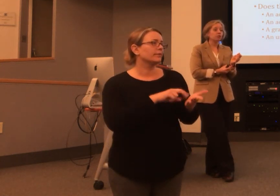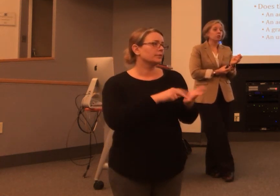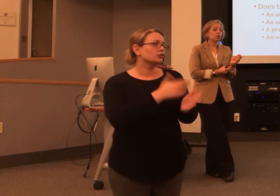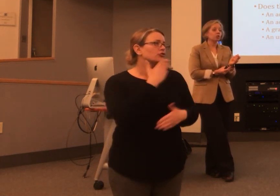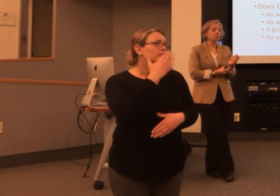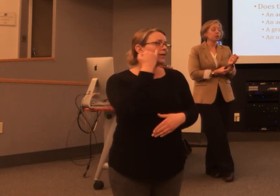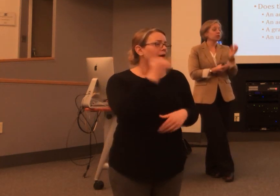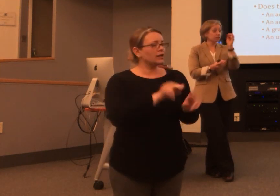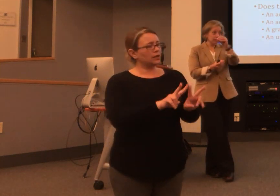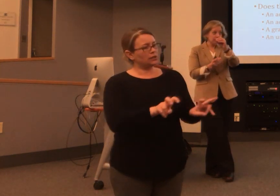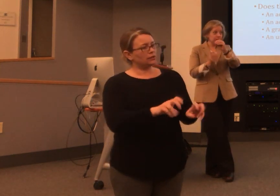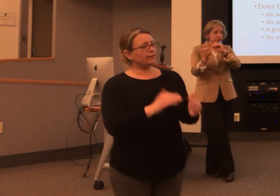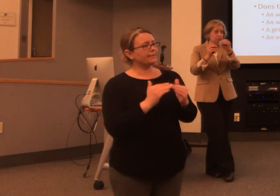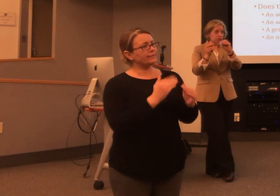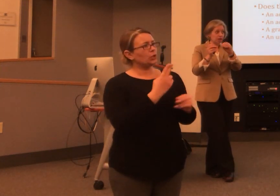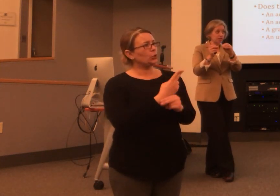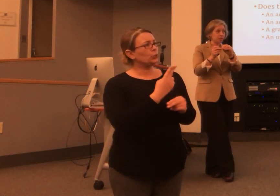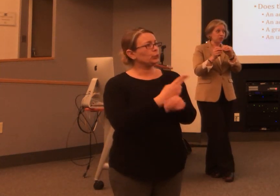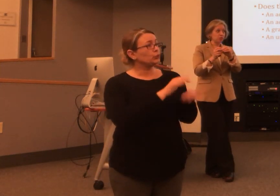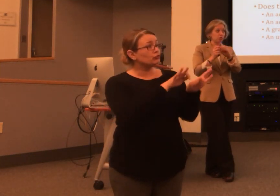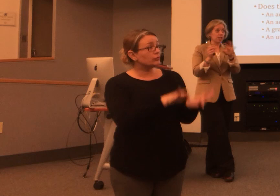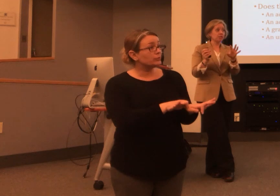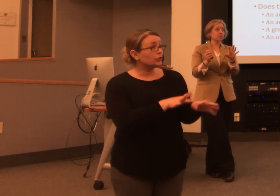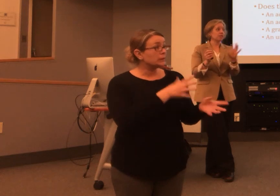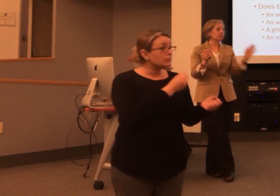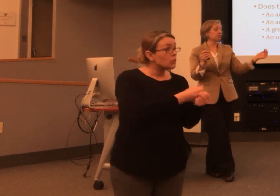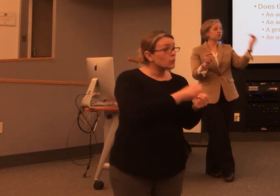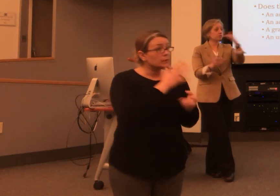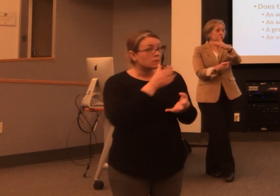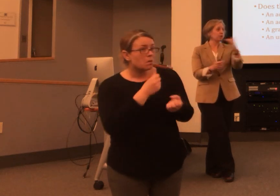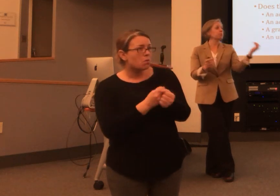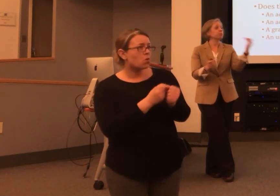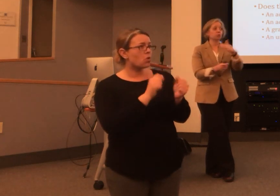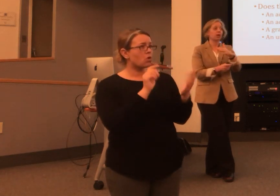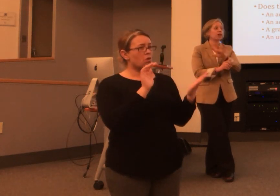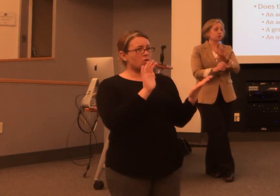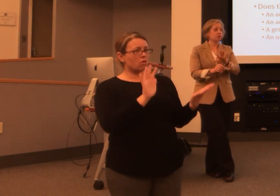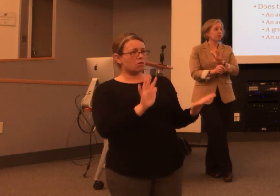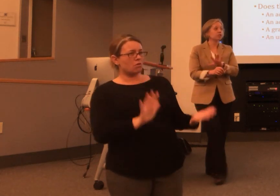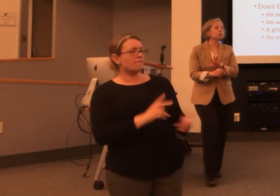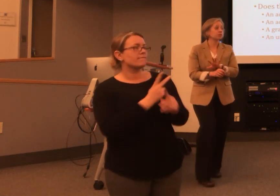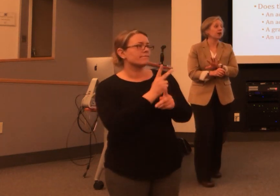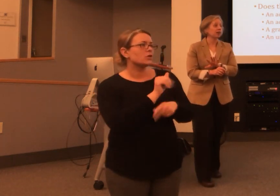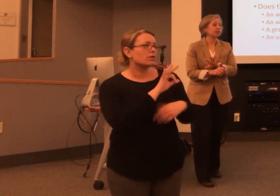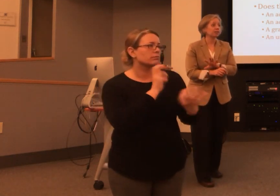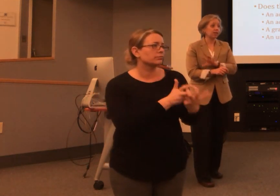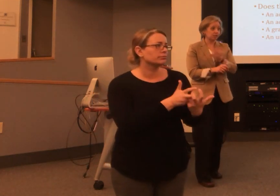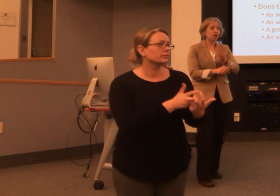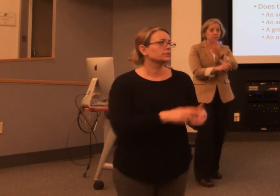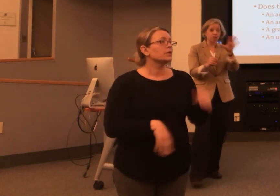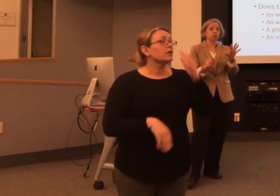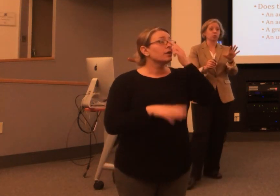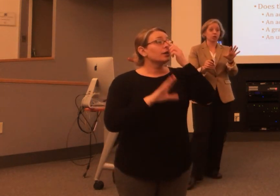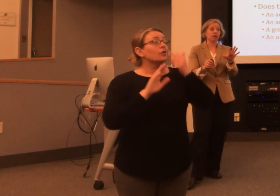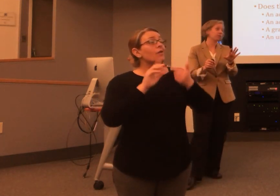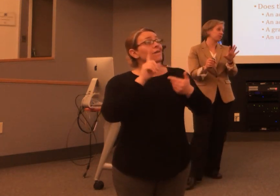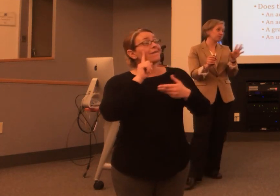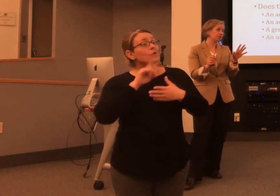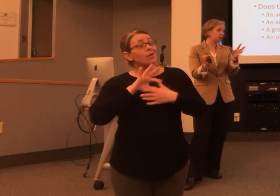If you are merely linking to content on YouTube, that's just directing people to an address. So that's always fine, and that's often a good work around